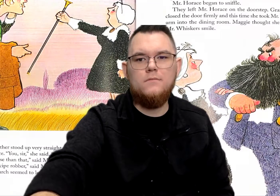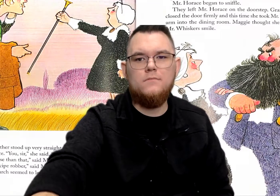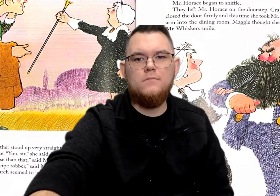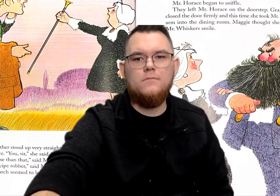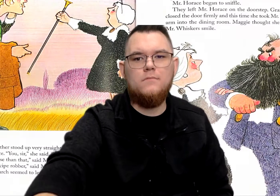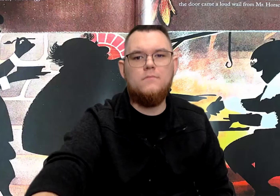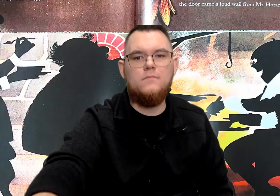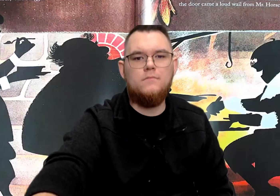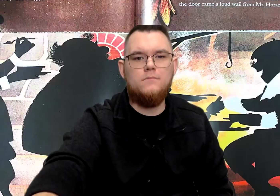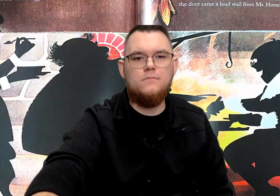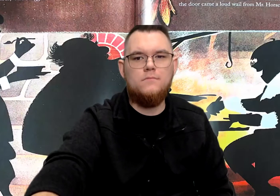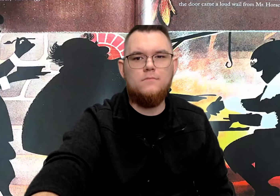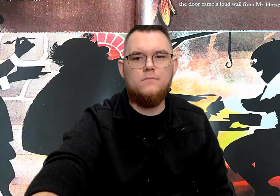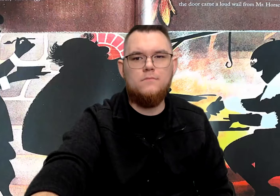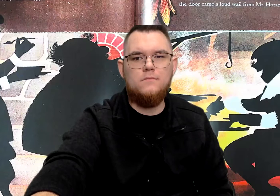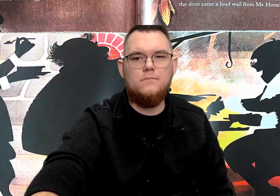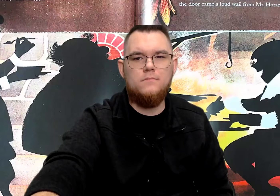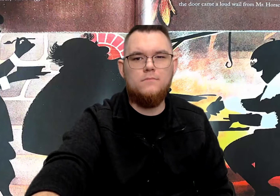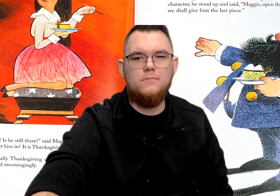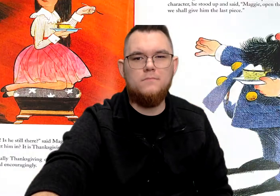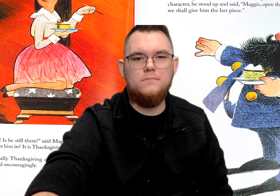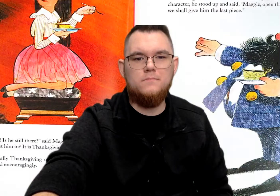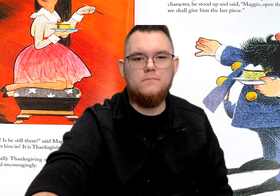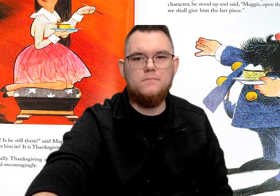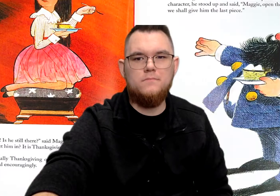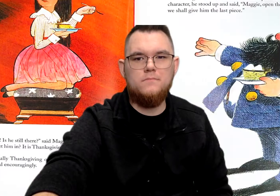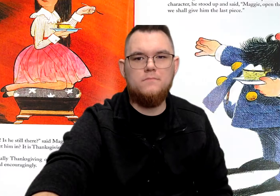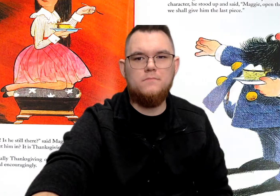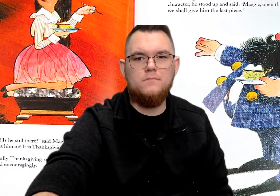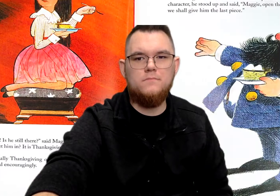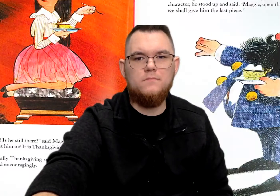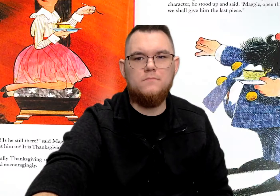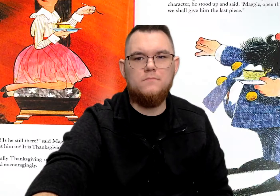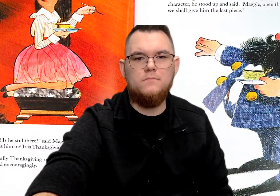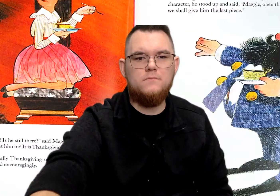Is he still there?” said Maggie. “Shall we let him in?